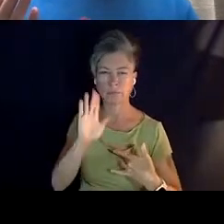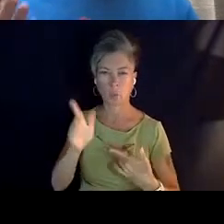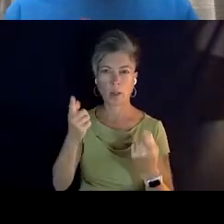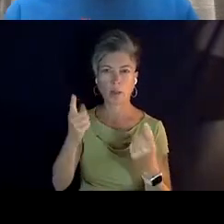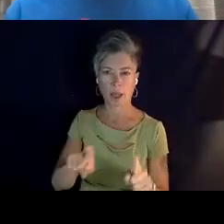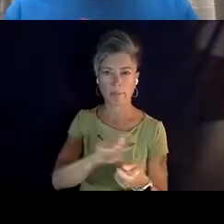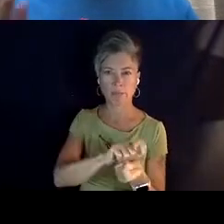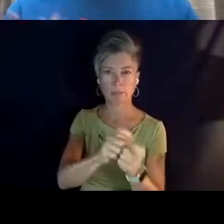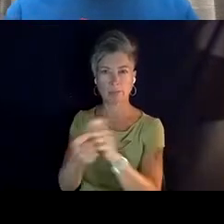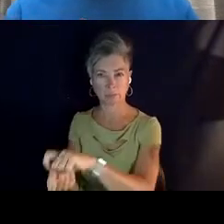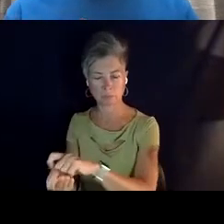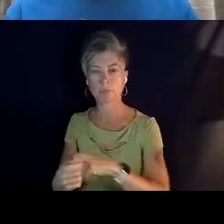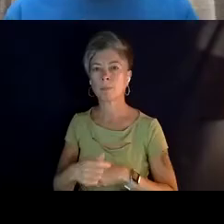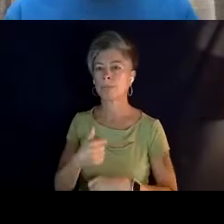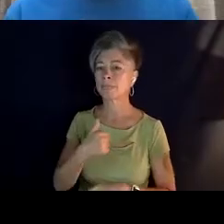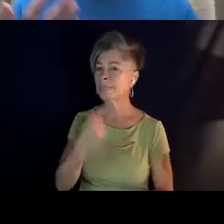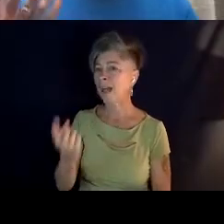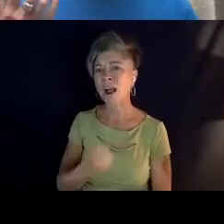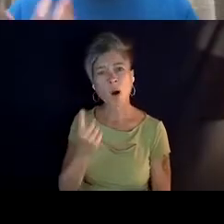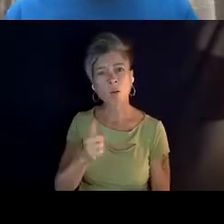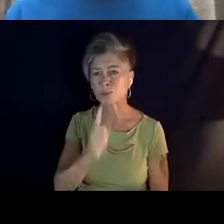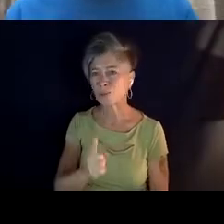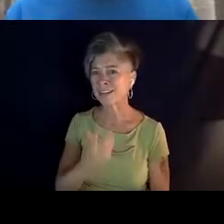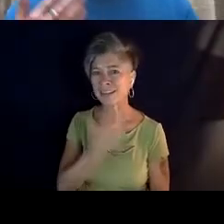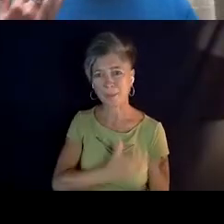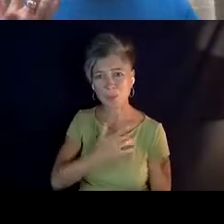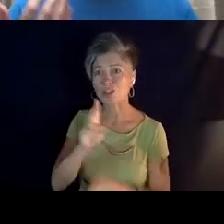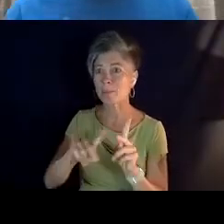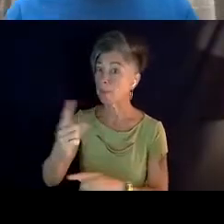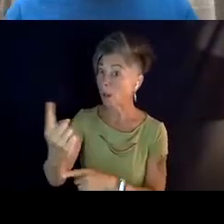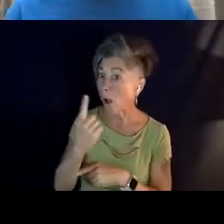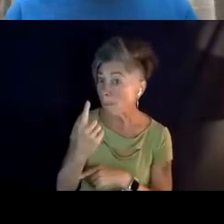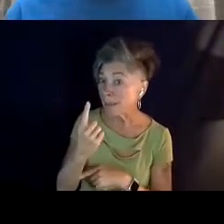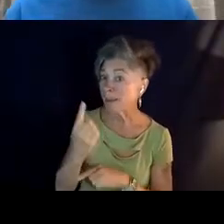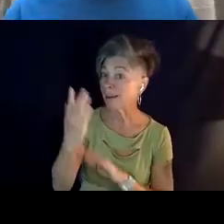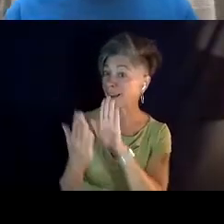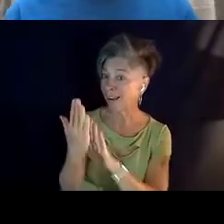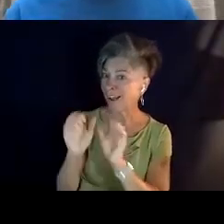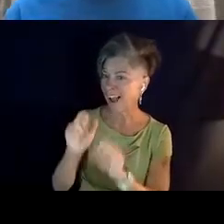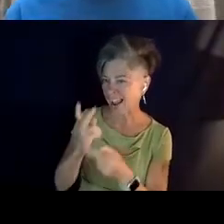I always appreciate people coming in, you know, so that I can see their blood pressure, I can see the whites of their eyes and I can say,